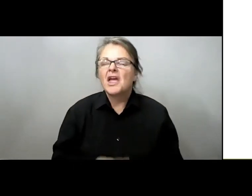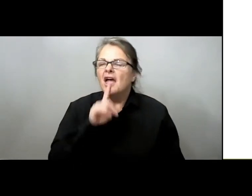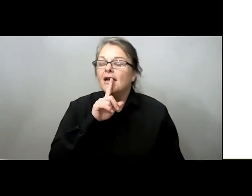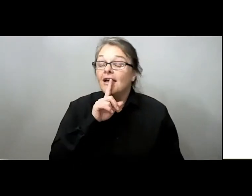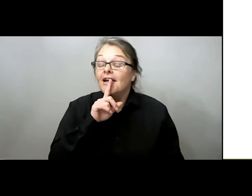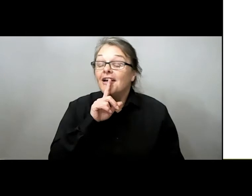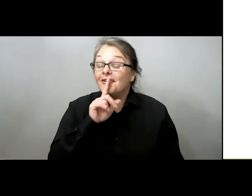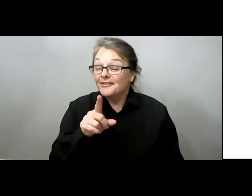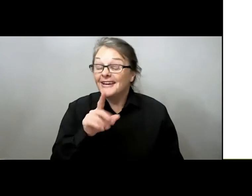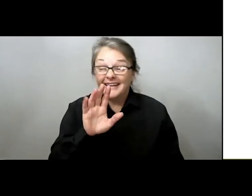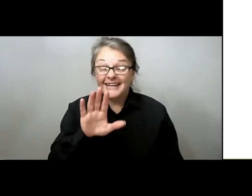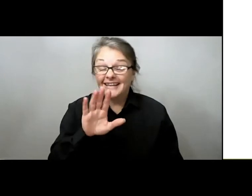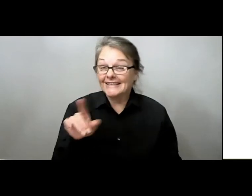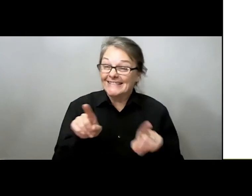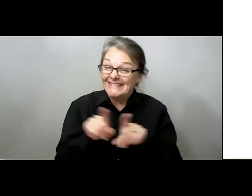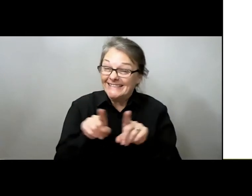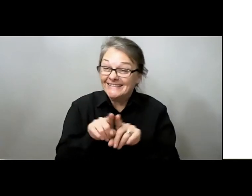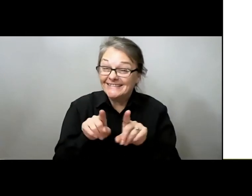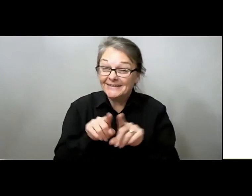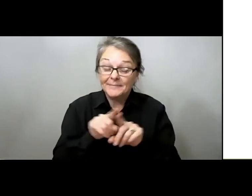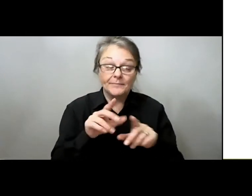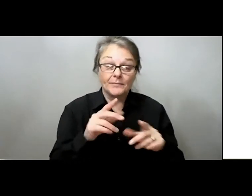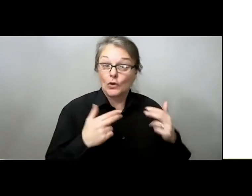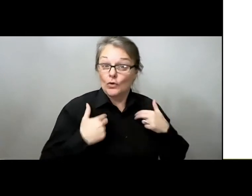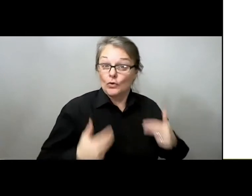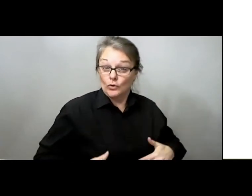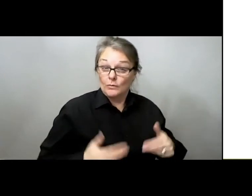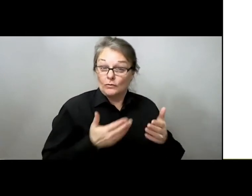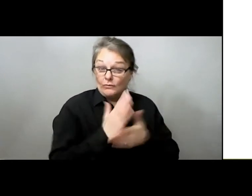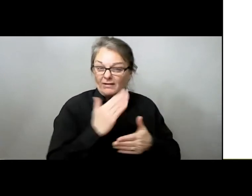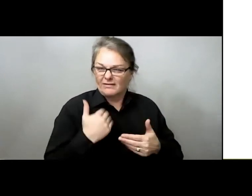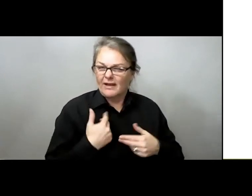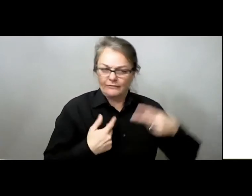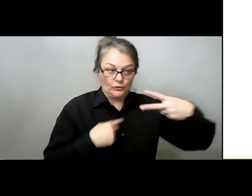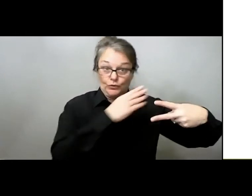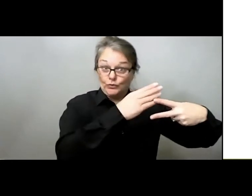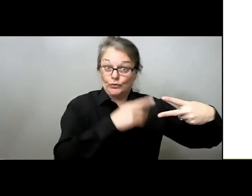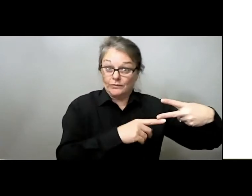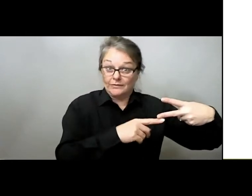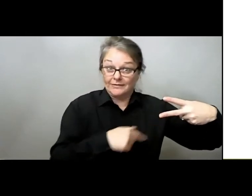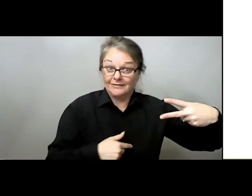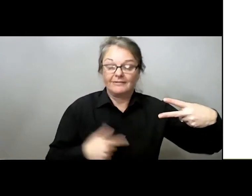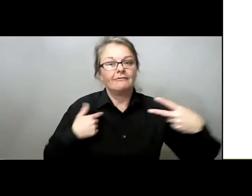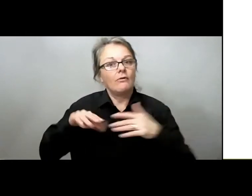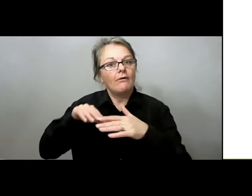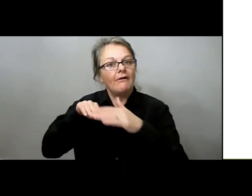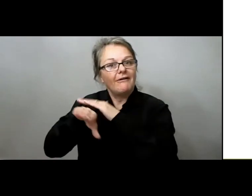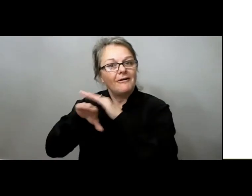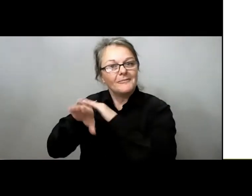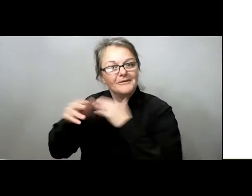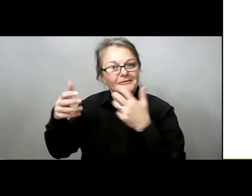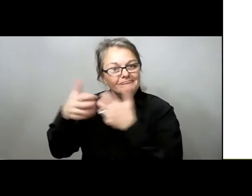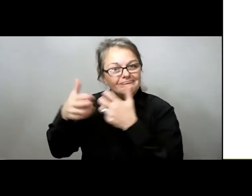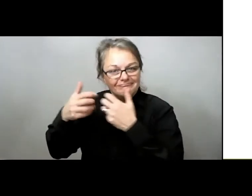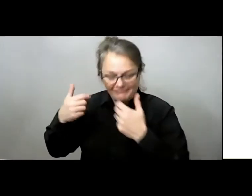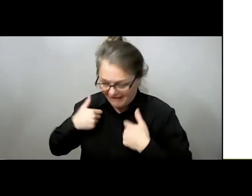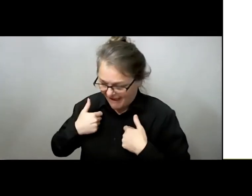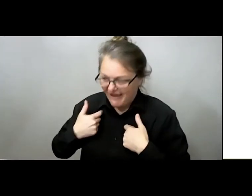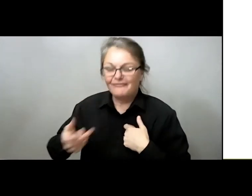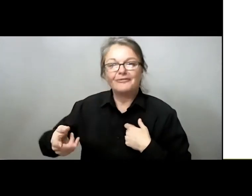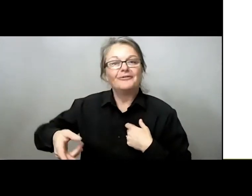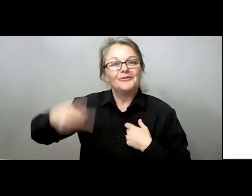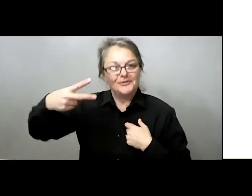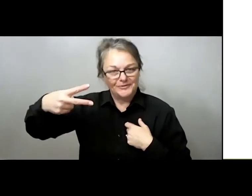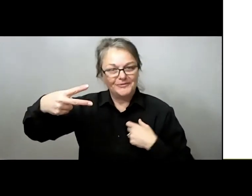SIMILAR TO THE TWO SOURCES OF HUMAN RIGHTS LAW, THERE ARE TWO SOURCES FOR ACCESSIBILITY LAWS.